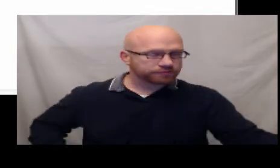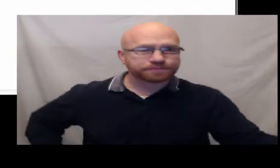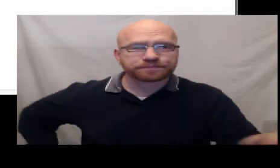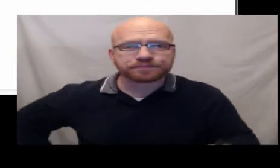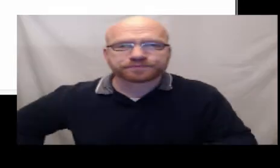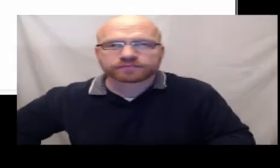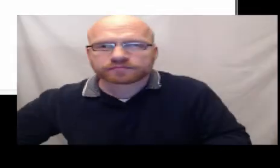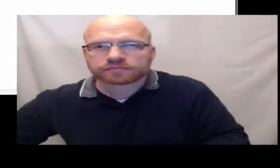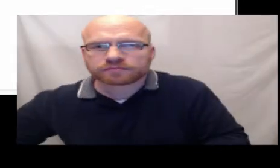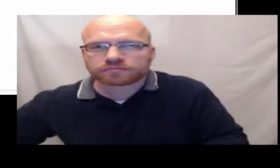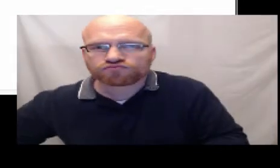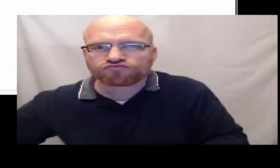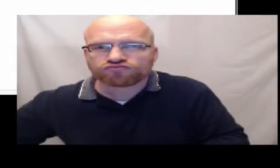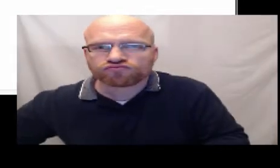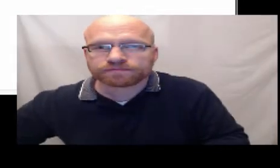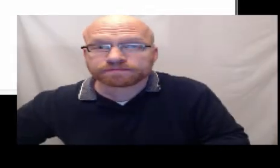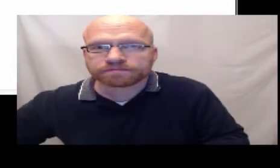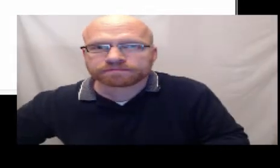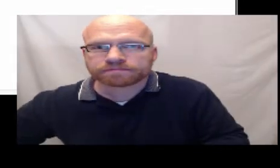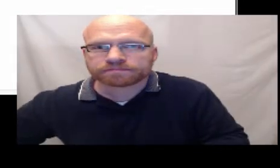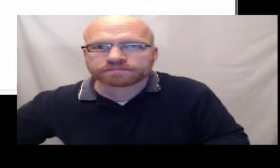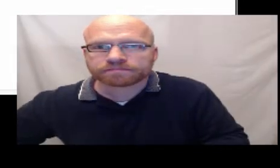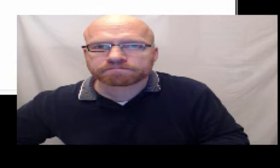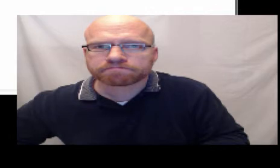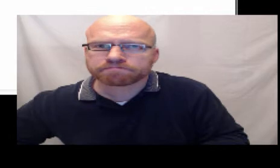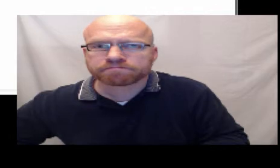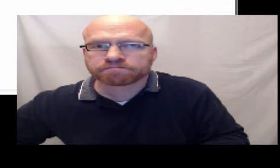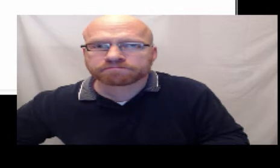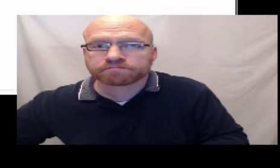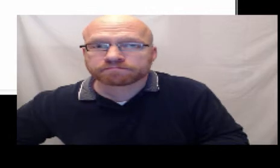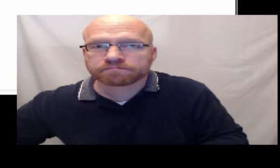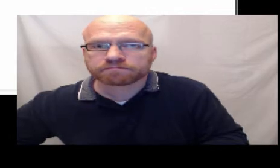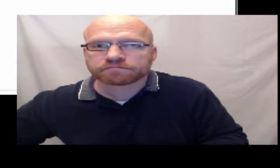I think our third pair here will work for us.